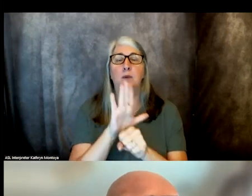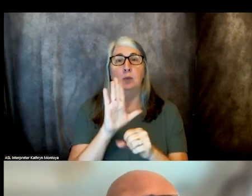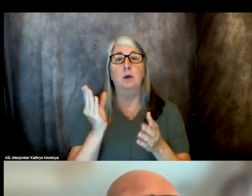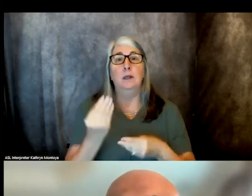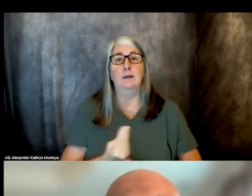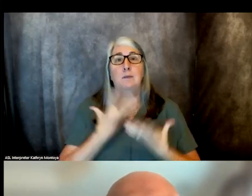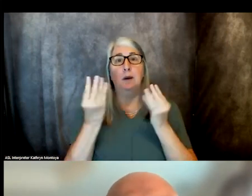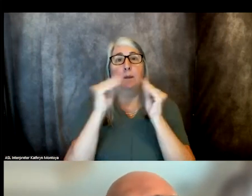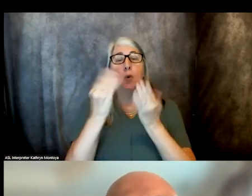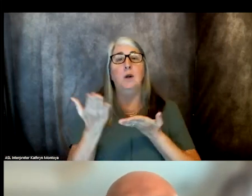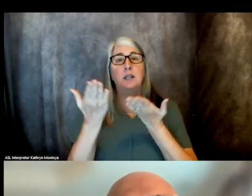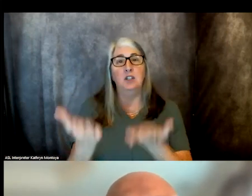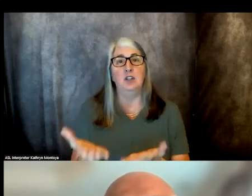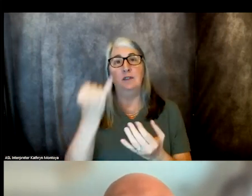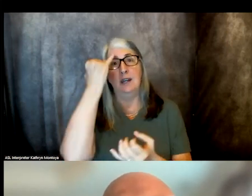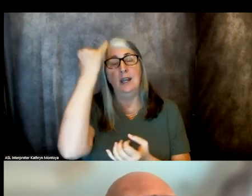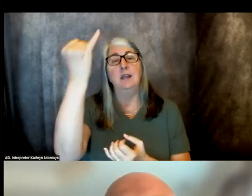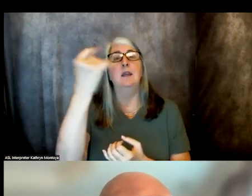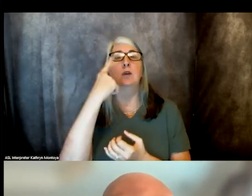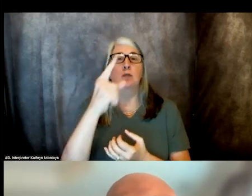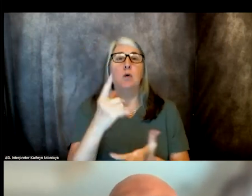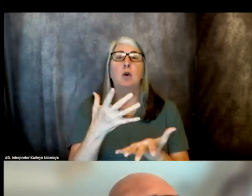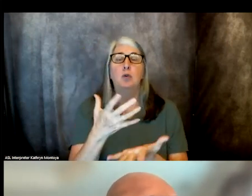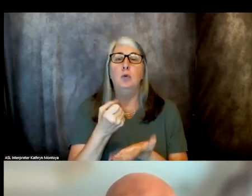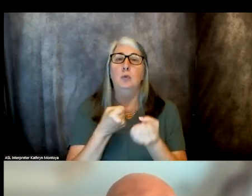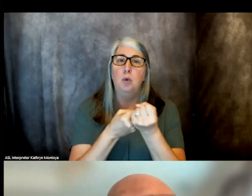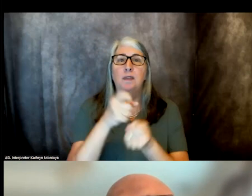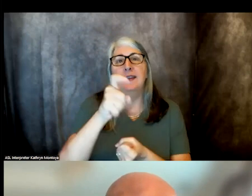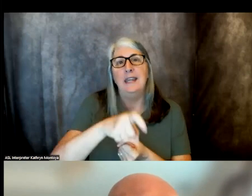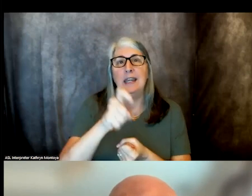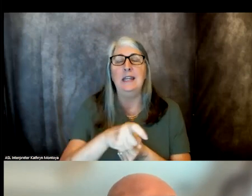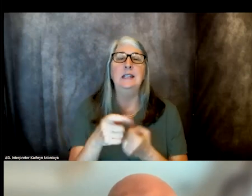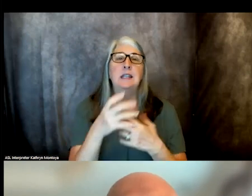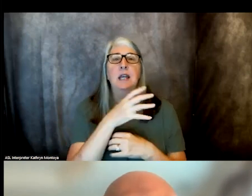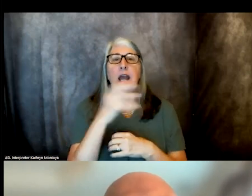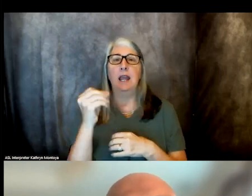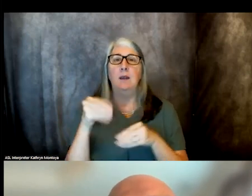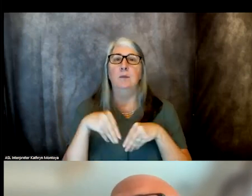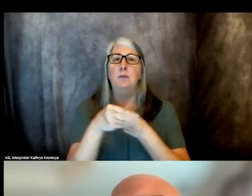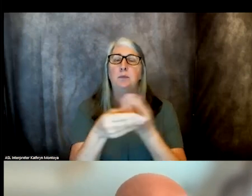ADDRESS THE NEED AND PROMOTE A CULTURE OF RECOVERY AND